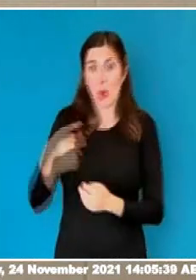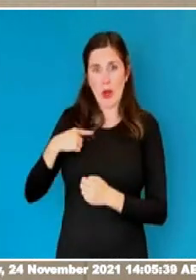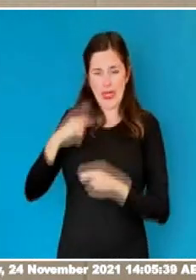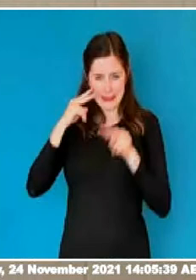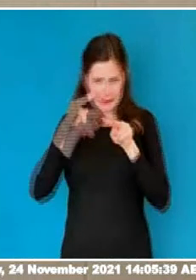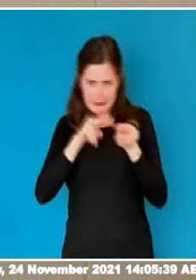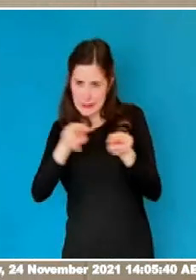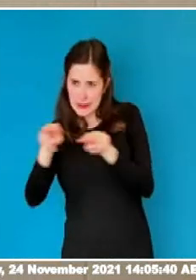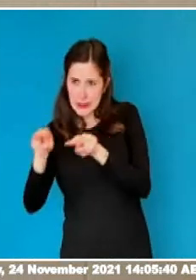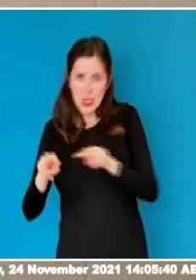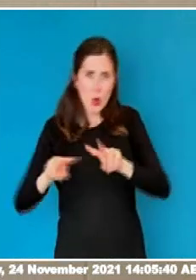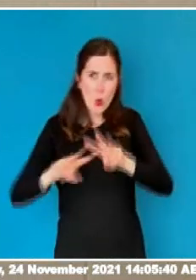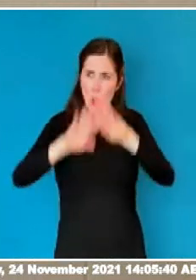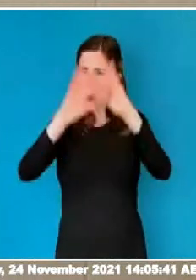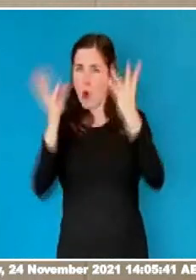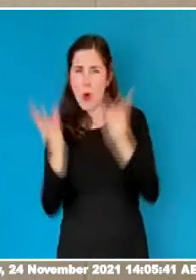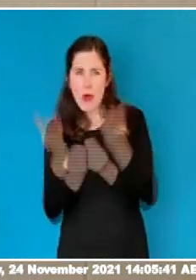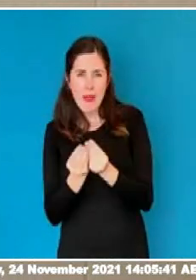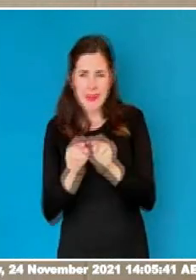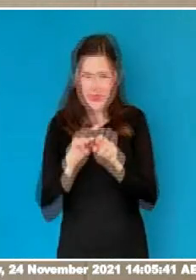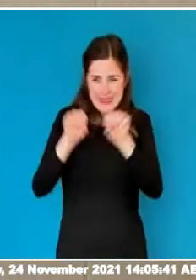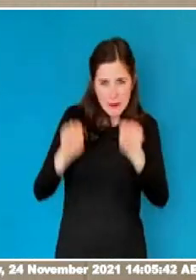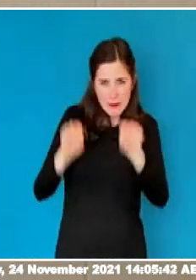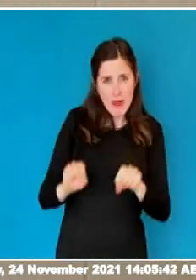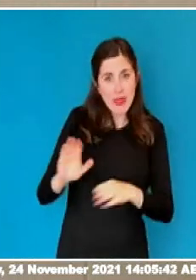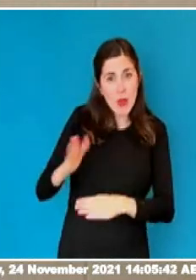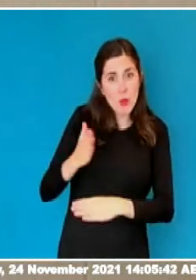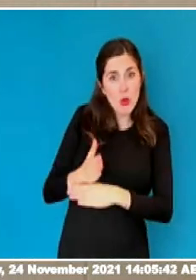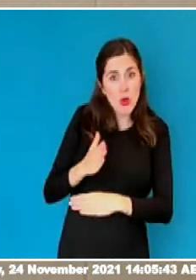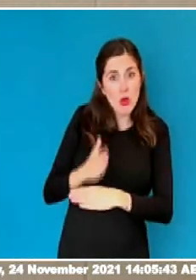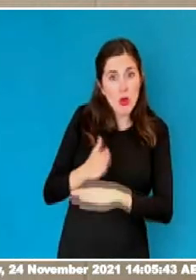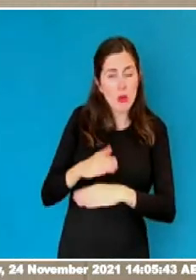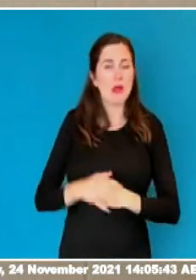You've heard from a number of people that from individual systems, the Collaborative